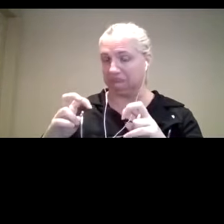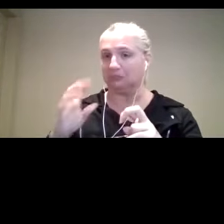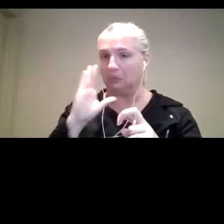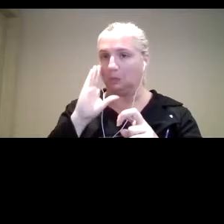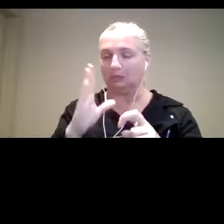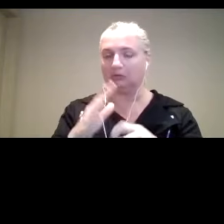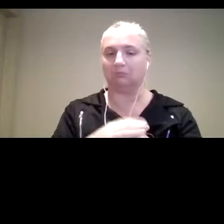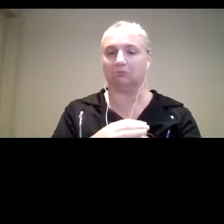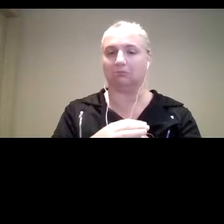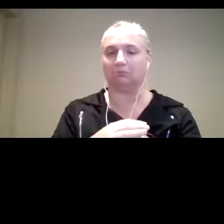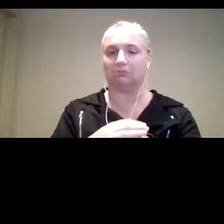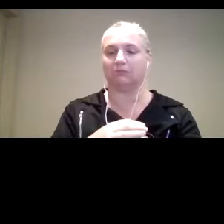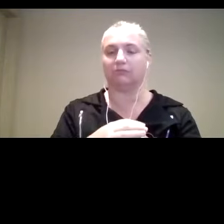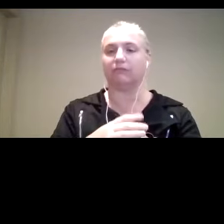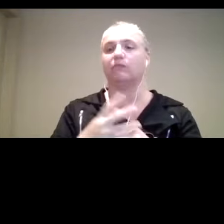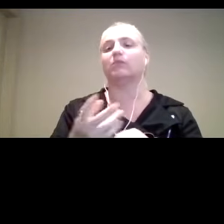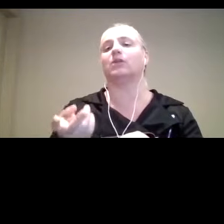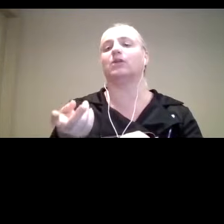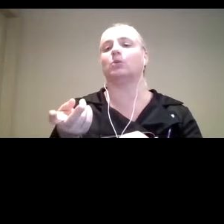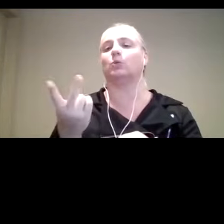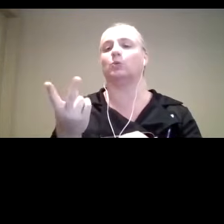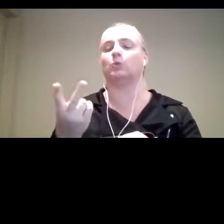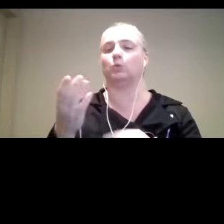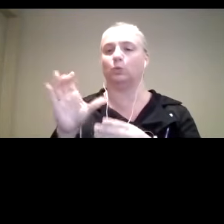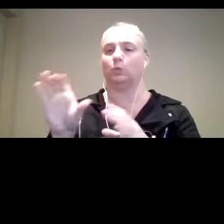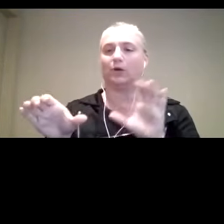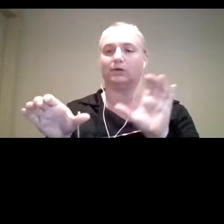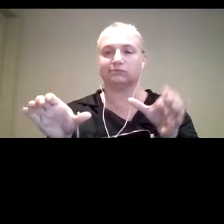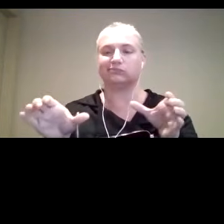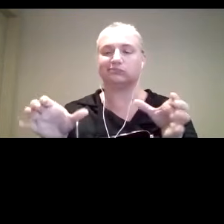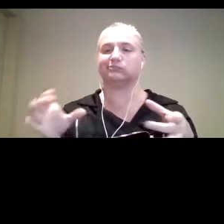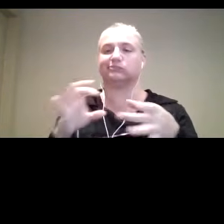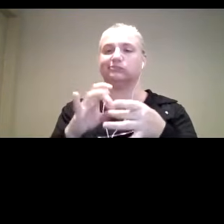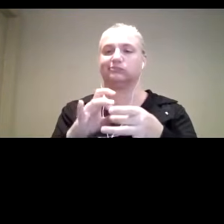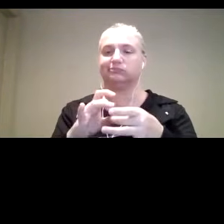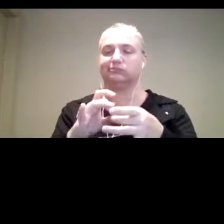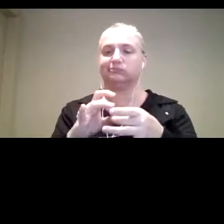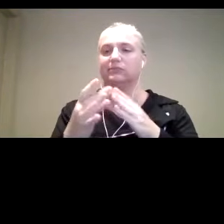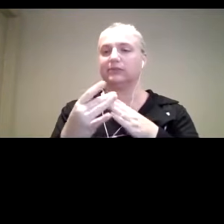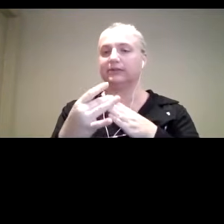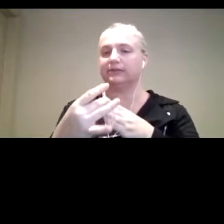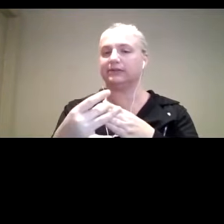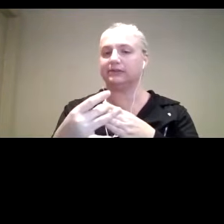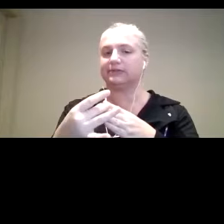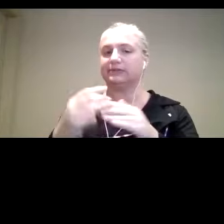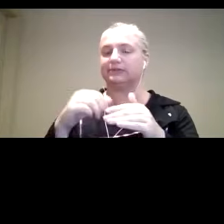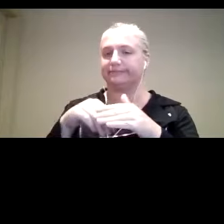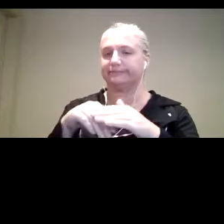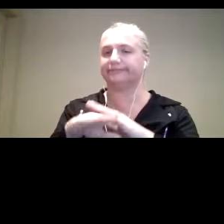And that these two kind of pieces of assessment would then lead us to making some identification